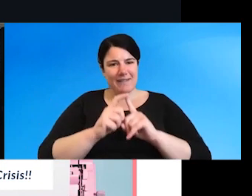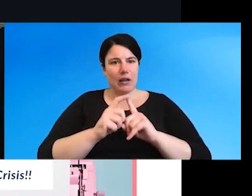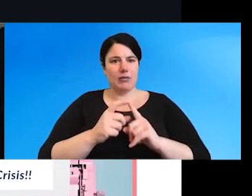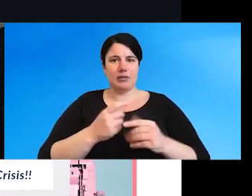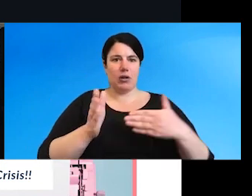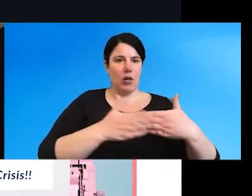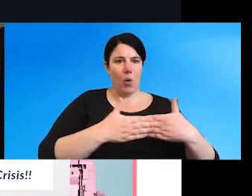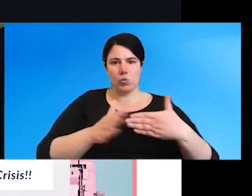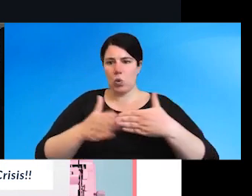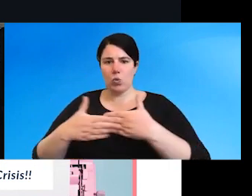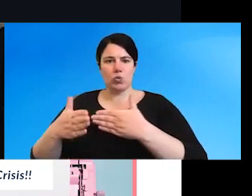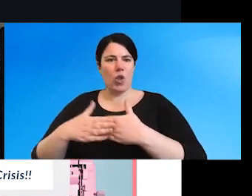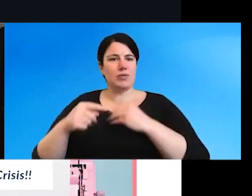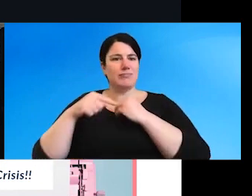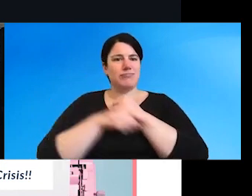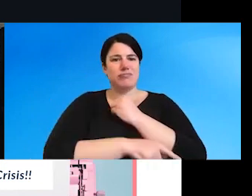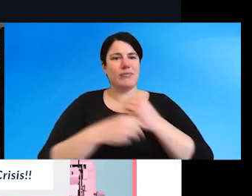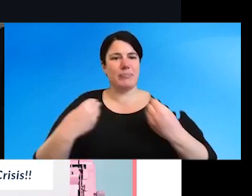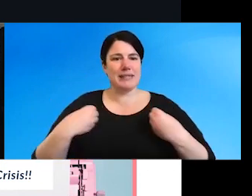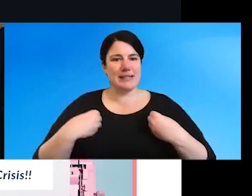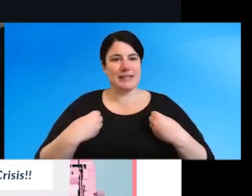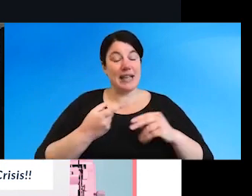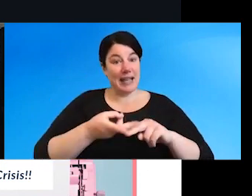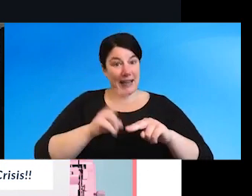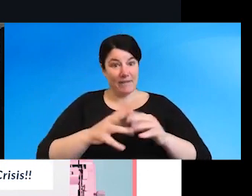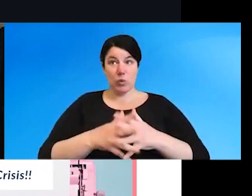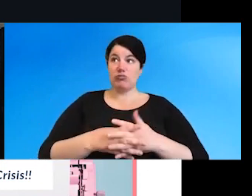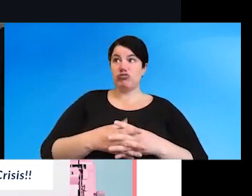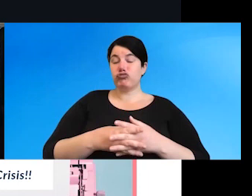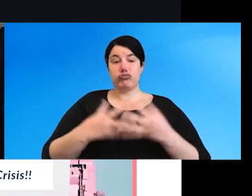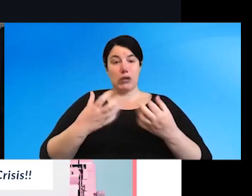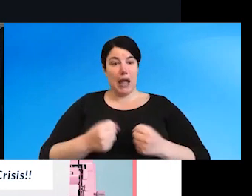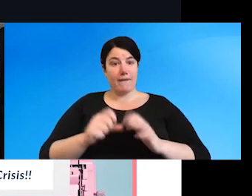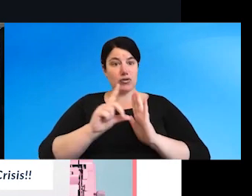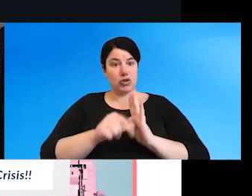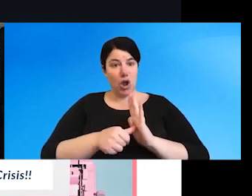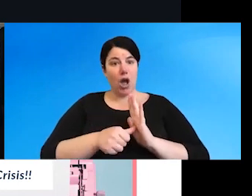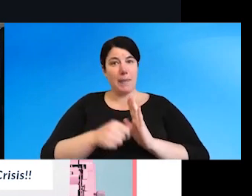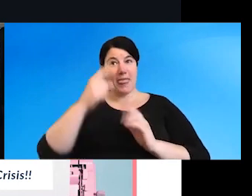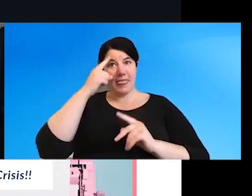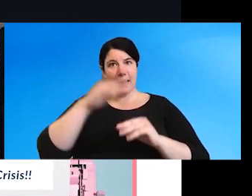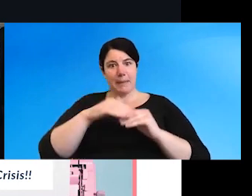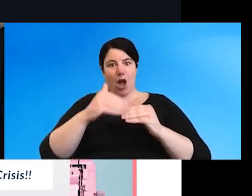And if you have the time, it's a great time to lean into longer term planning.